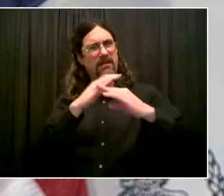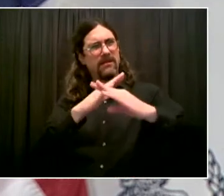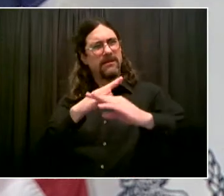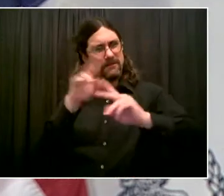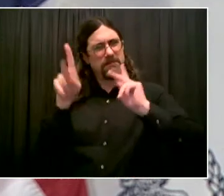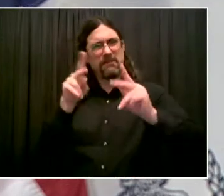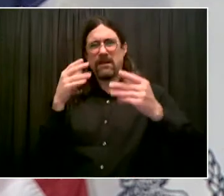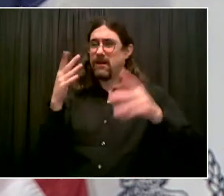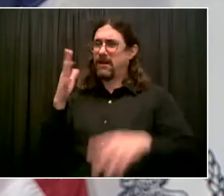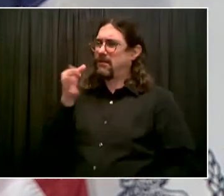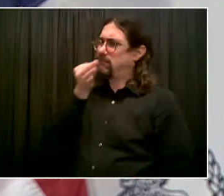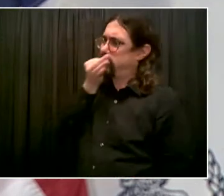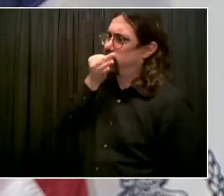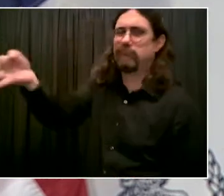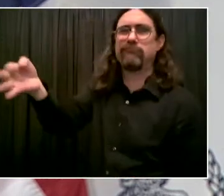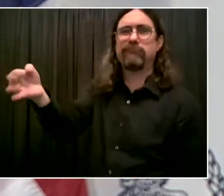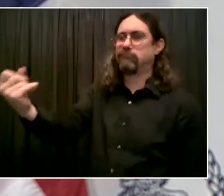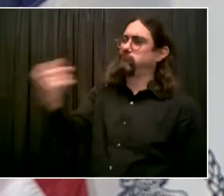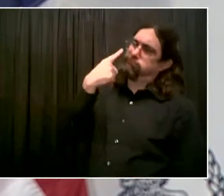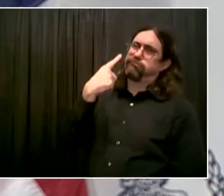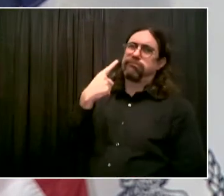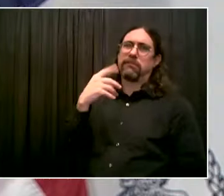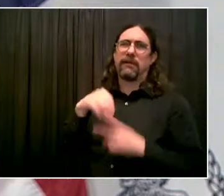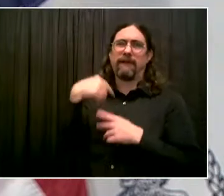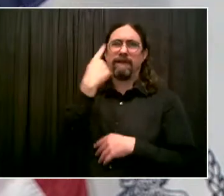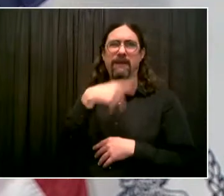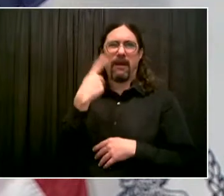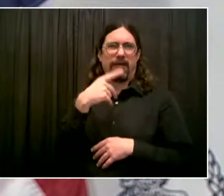YOU HAVE PEOPLE GETTING SPSPT IAT WALKING OUT OF